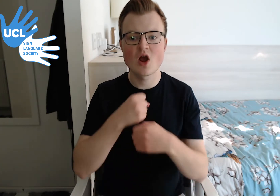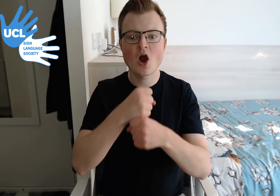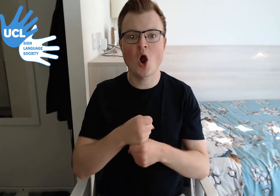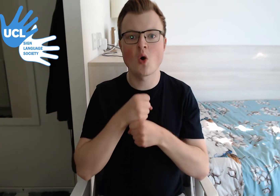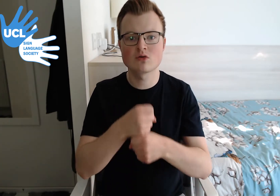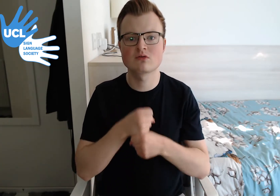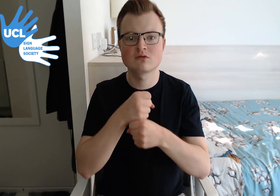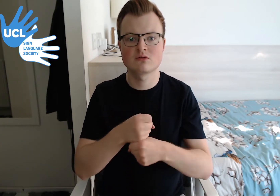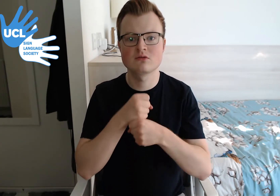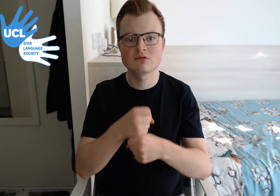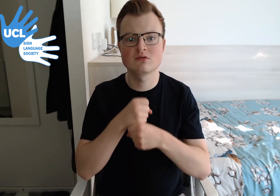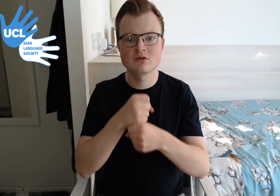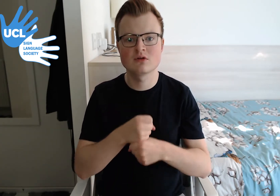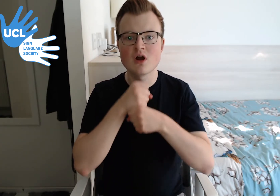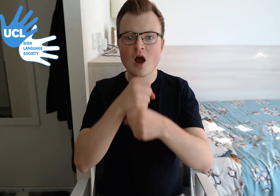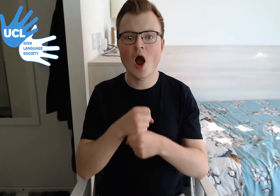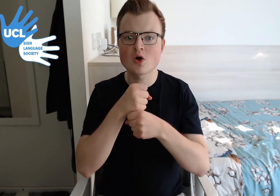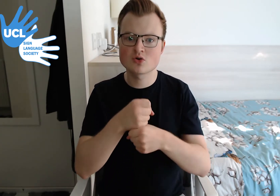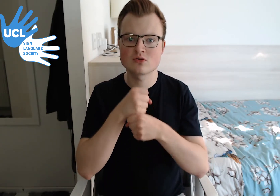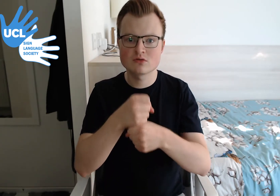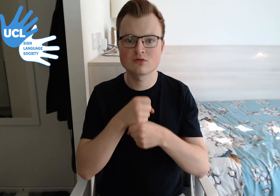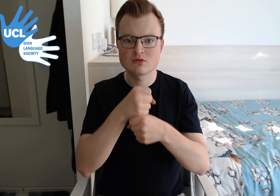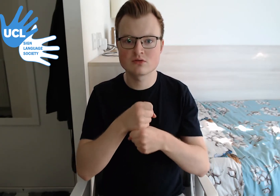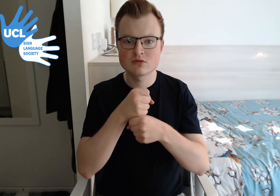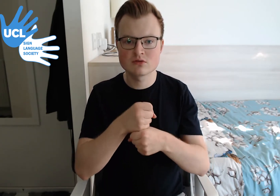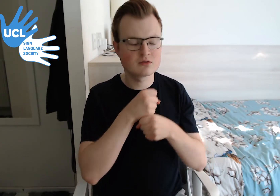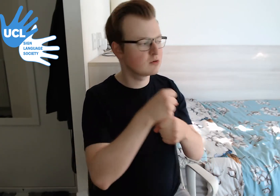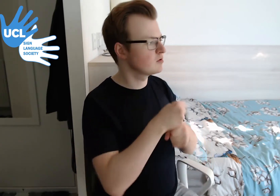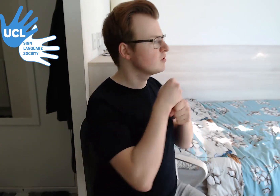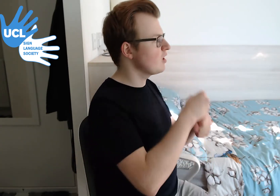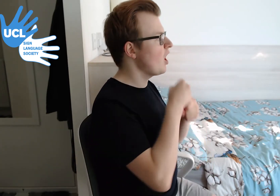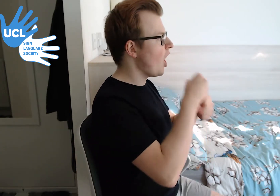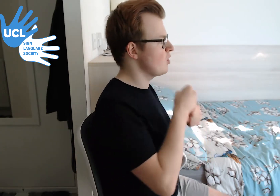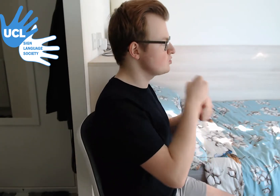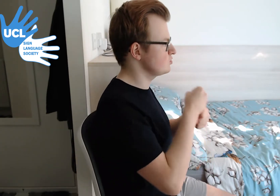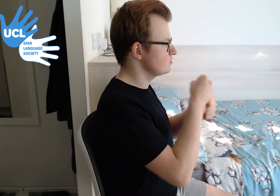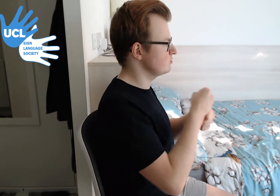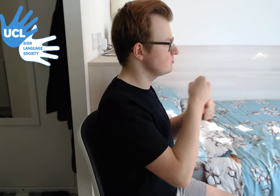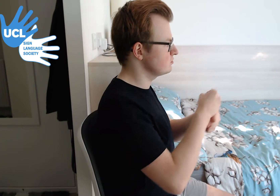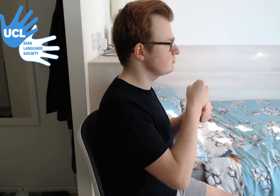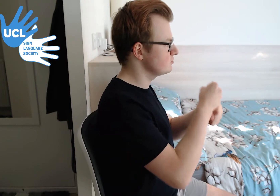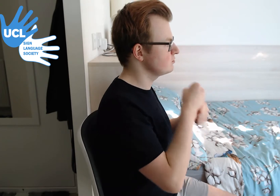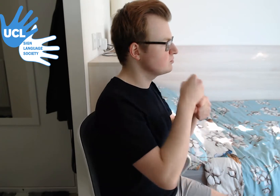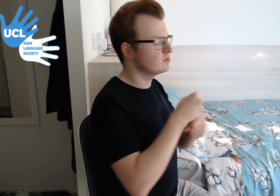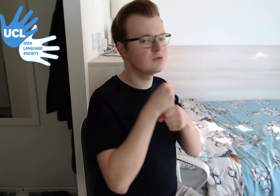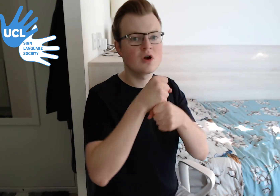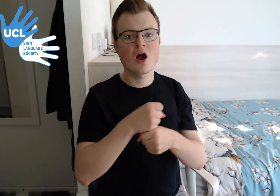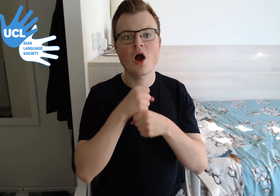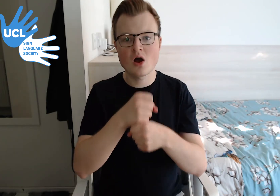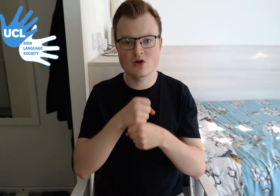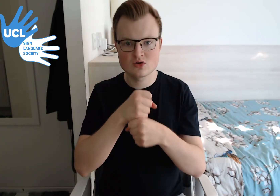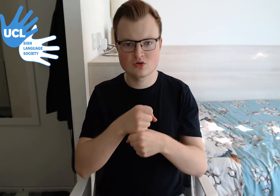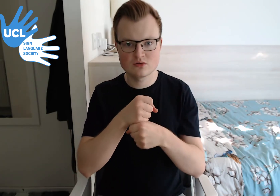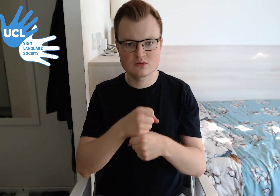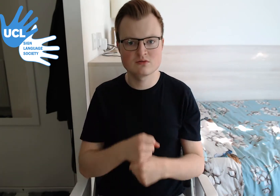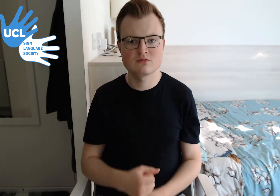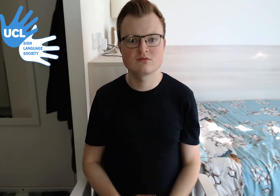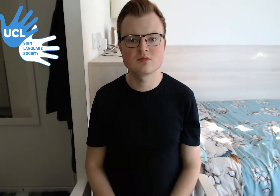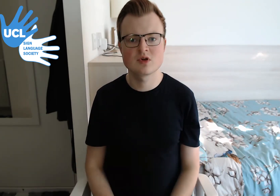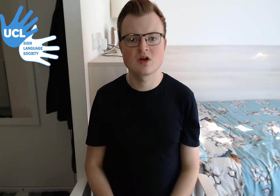Horse